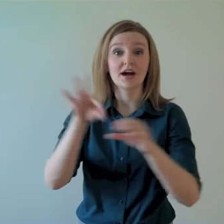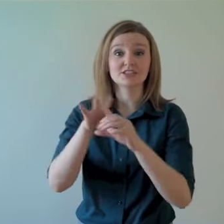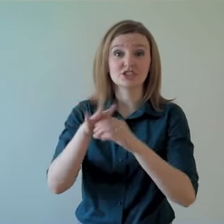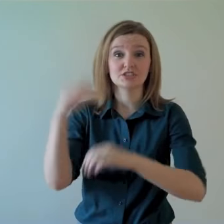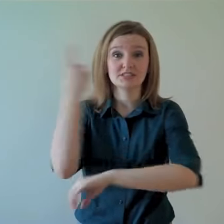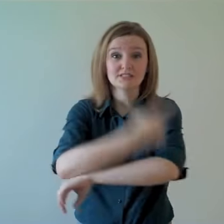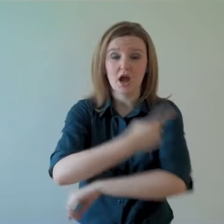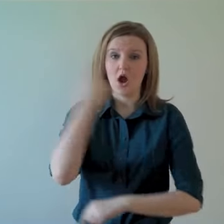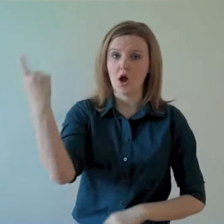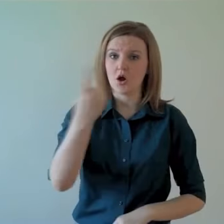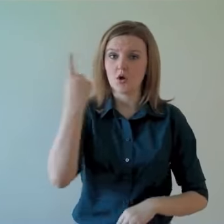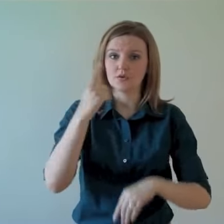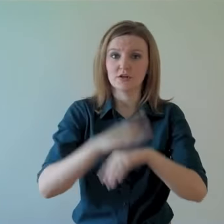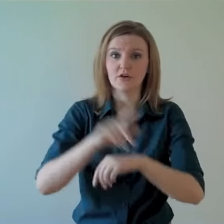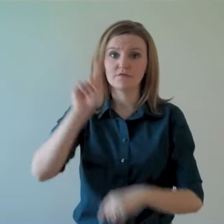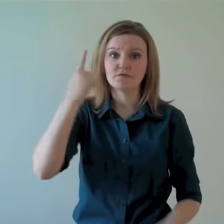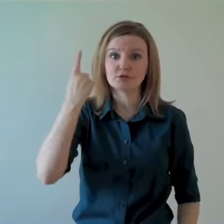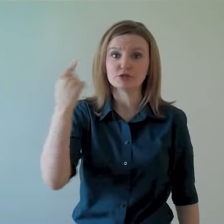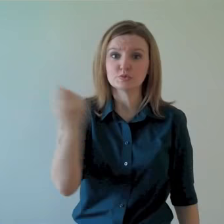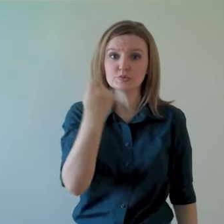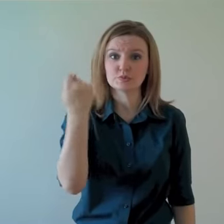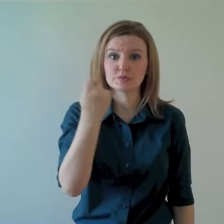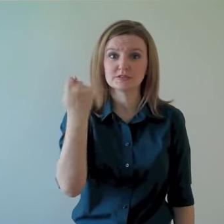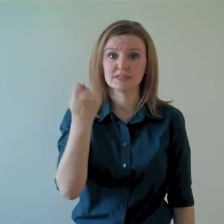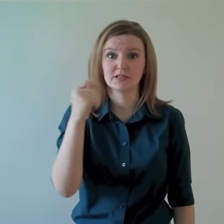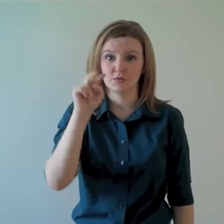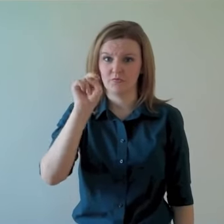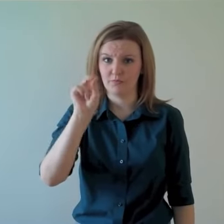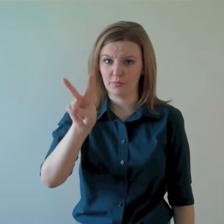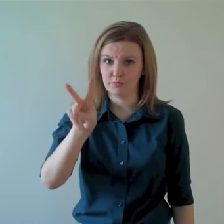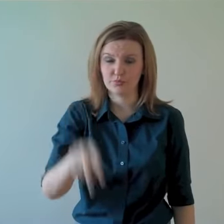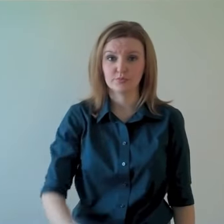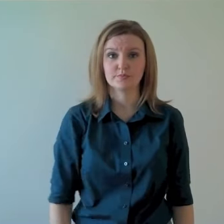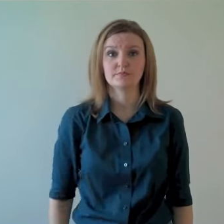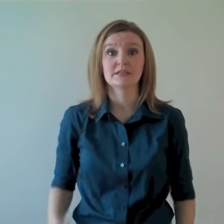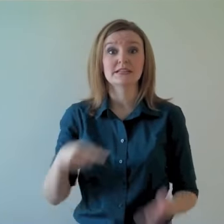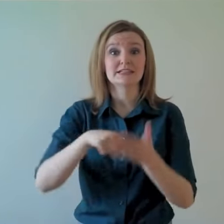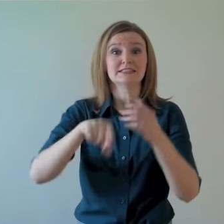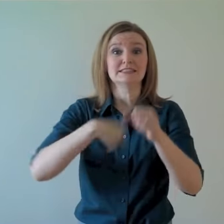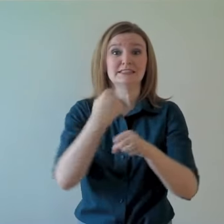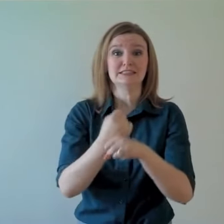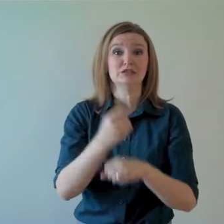The general election is always on the first Tuesday of November. This year the general election is on: